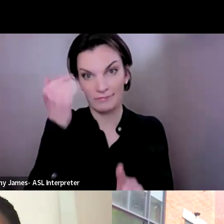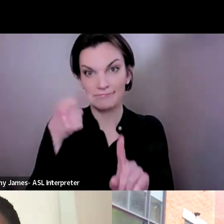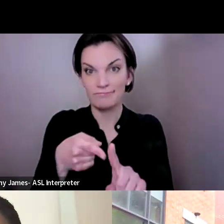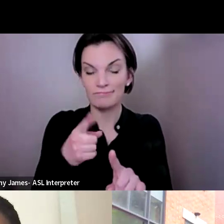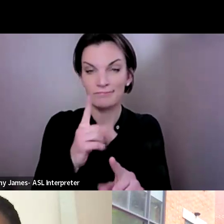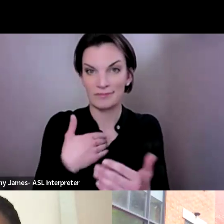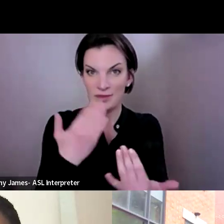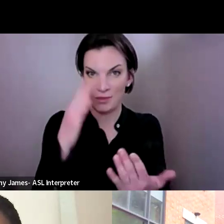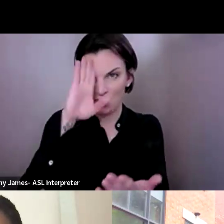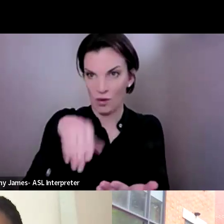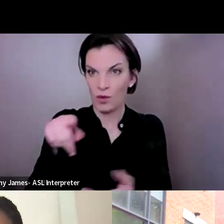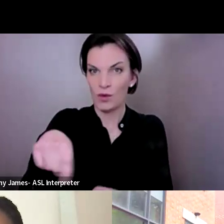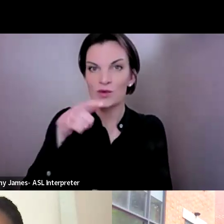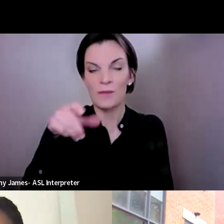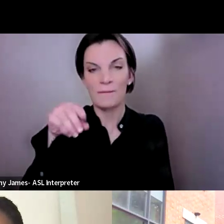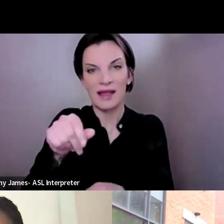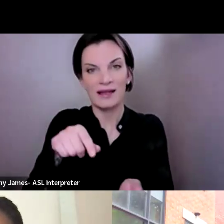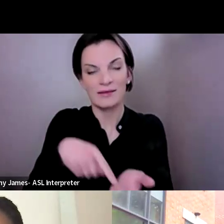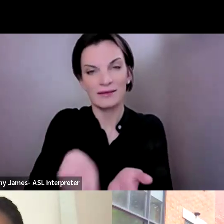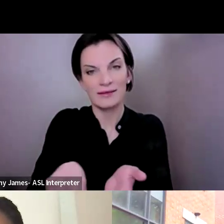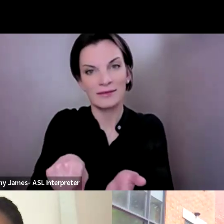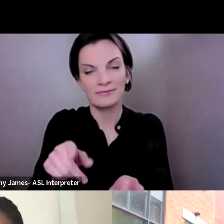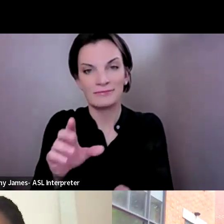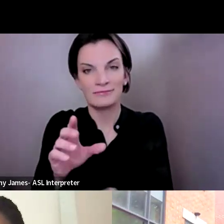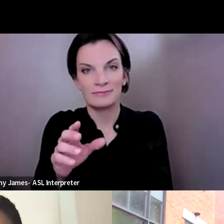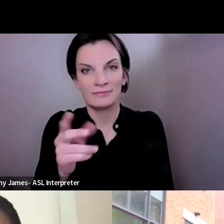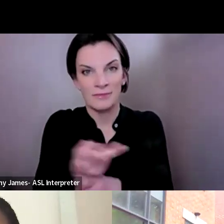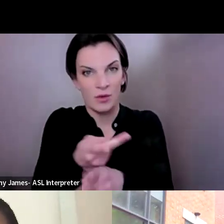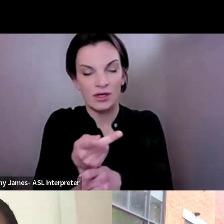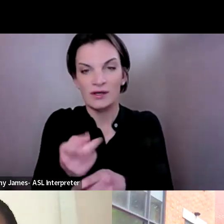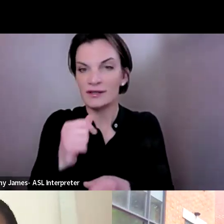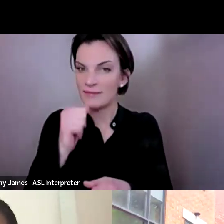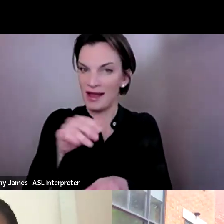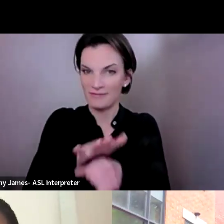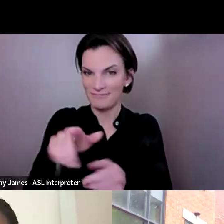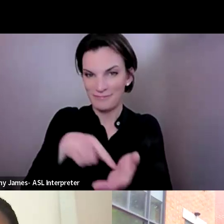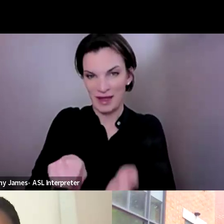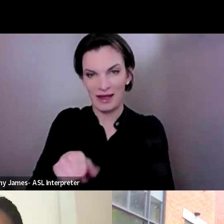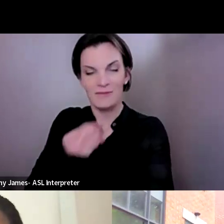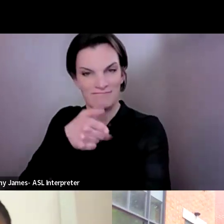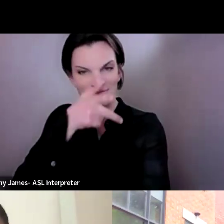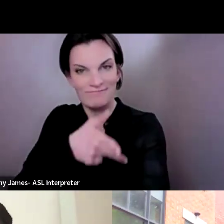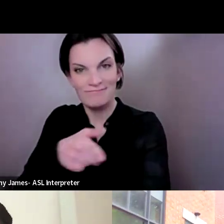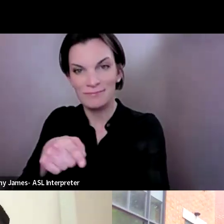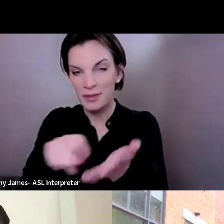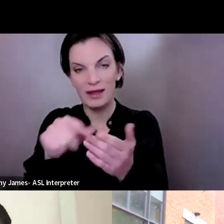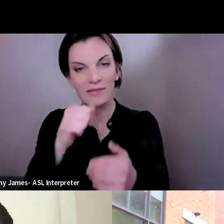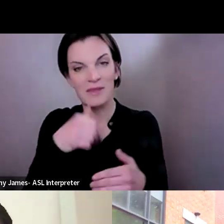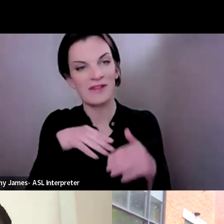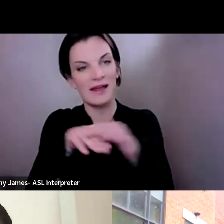workers not receiving, you know living wages. Then, not having access to things like